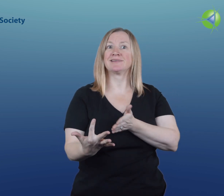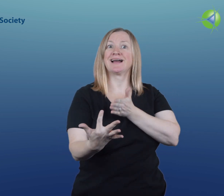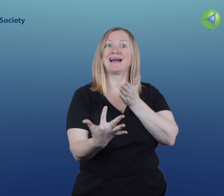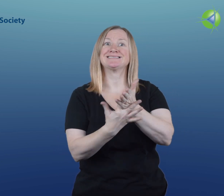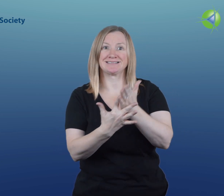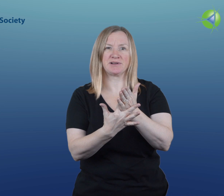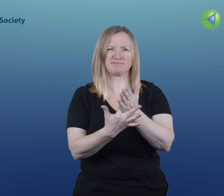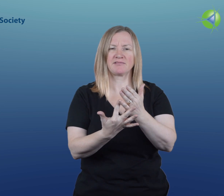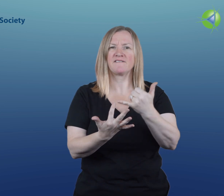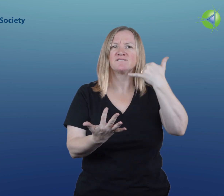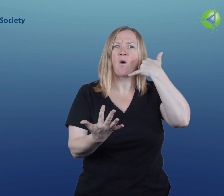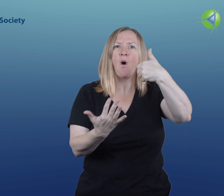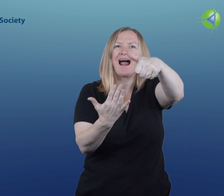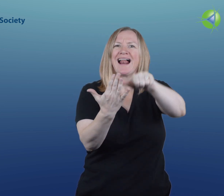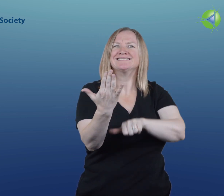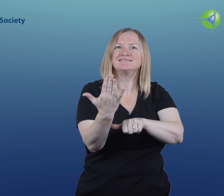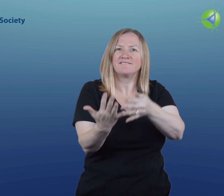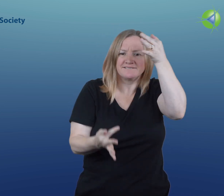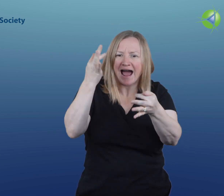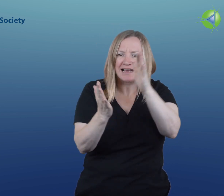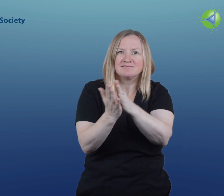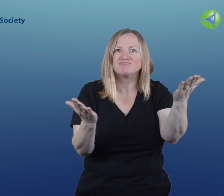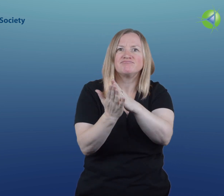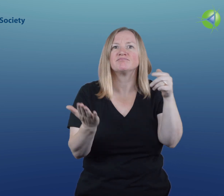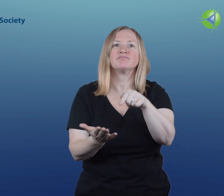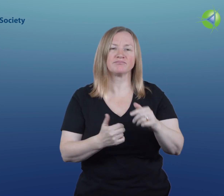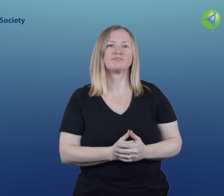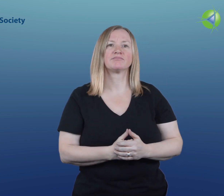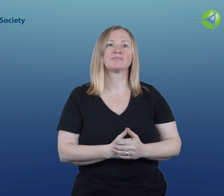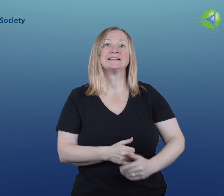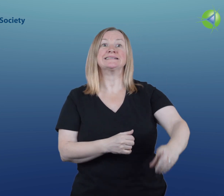Accessible directory enquiries